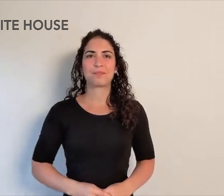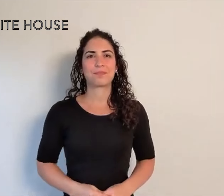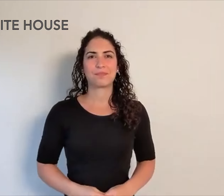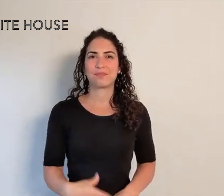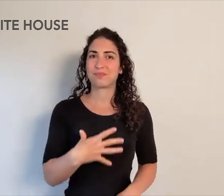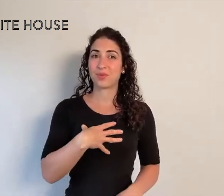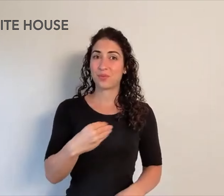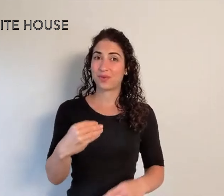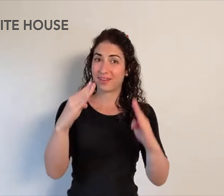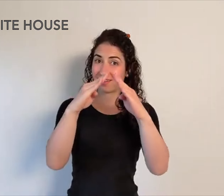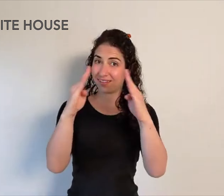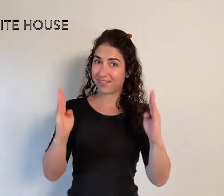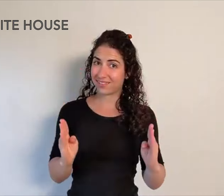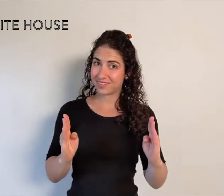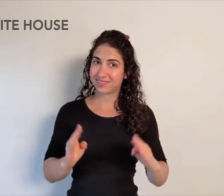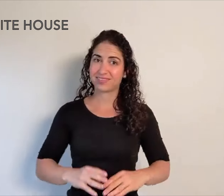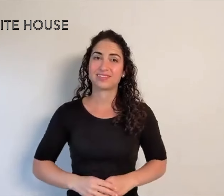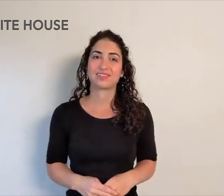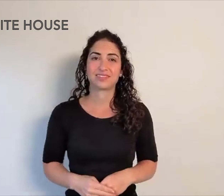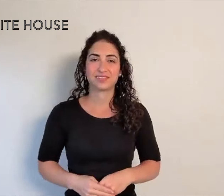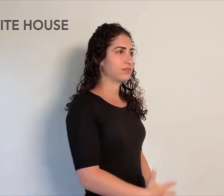WHITE HOUSE